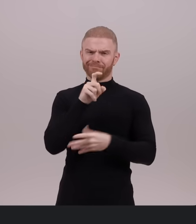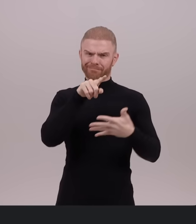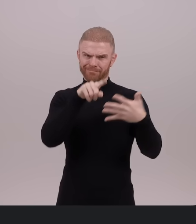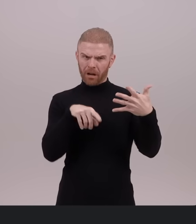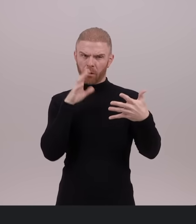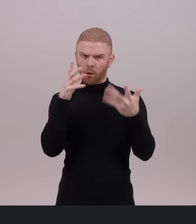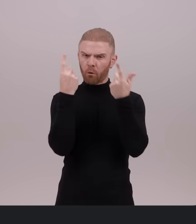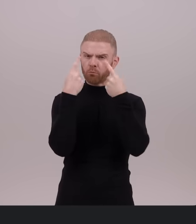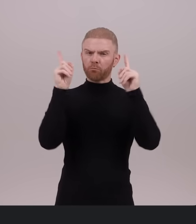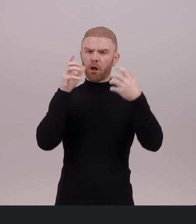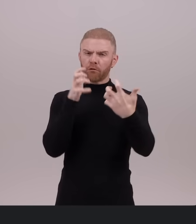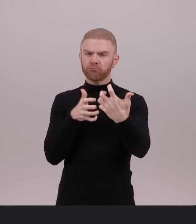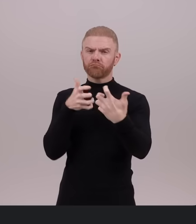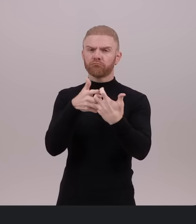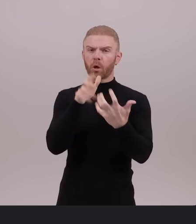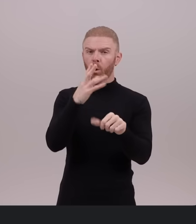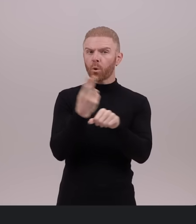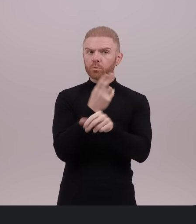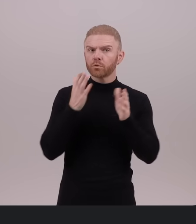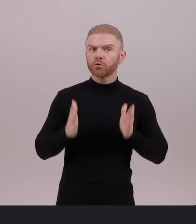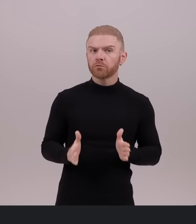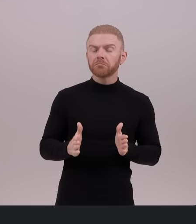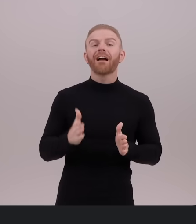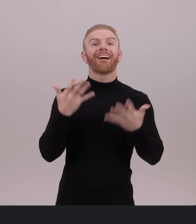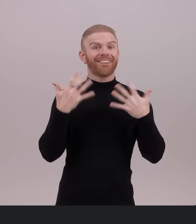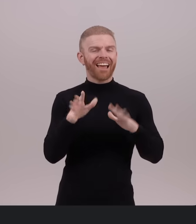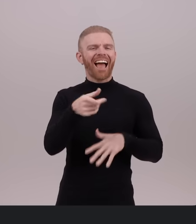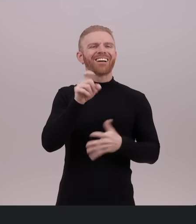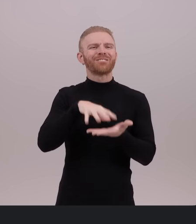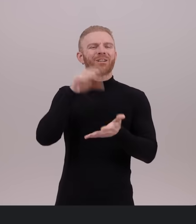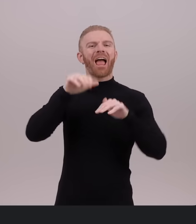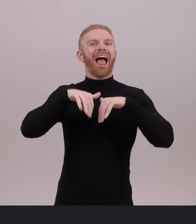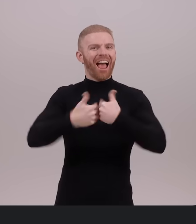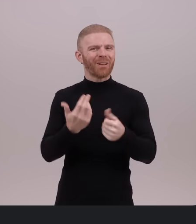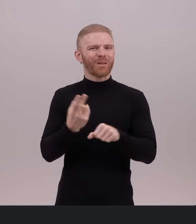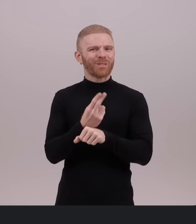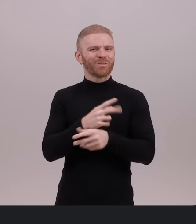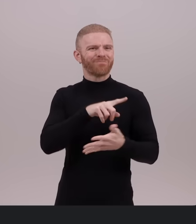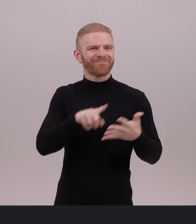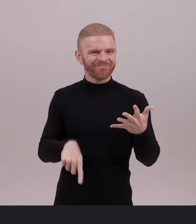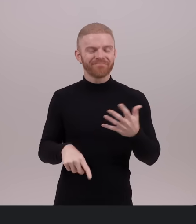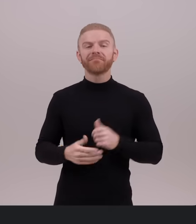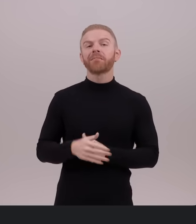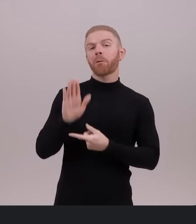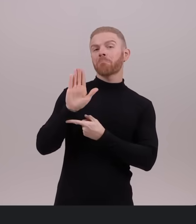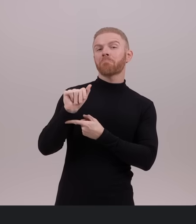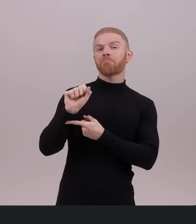and then you have to learn how to use them. Baseline solves the first problem.